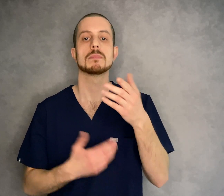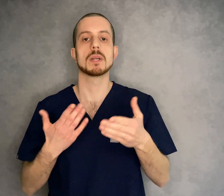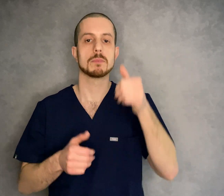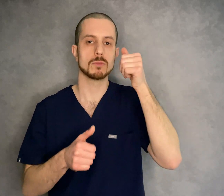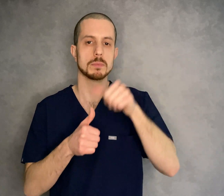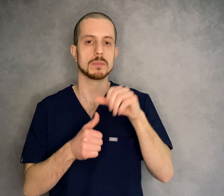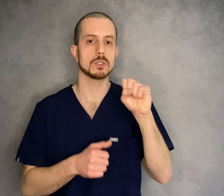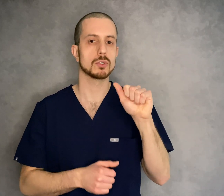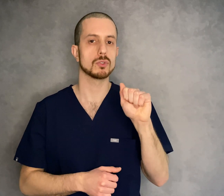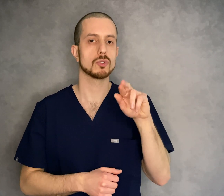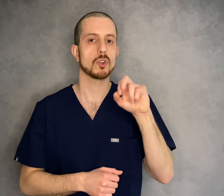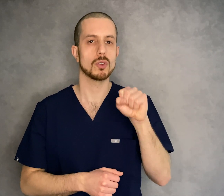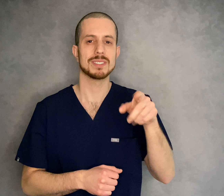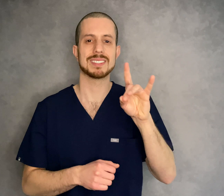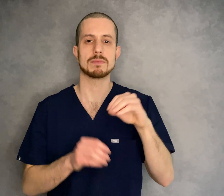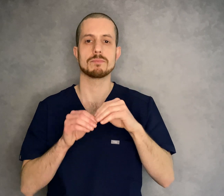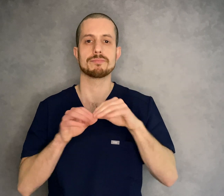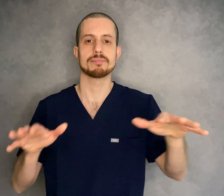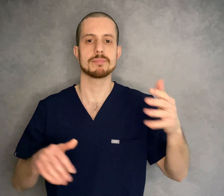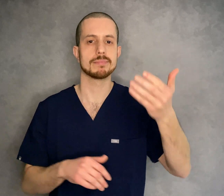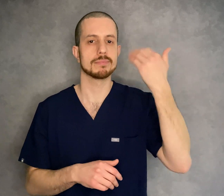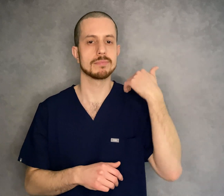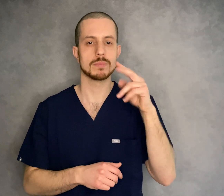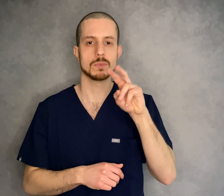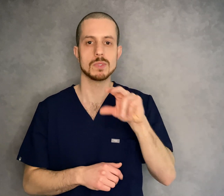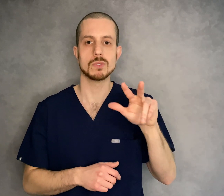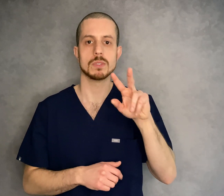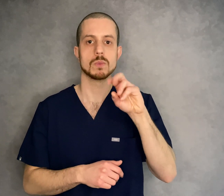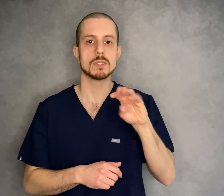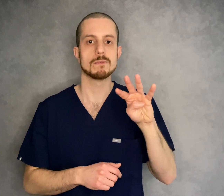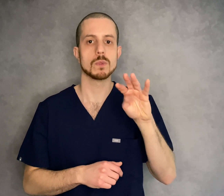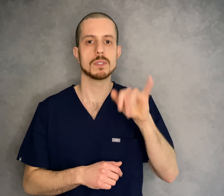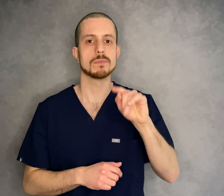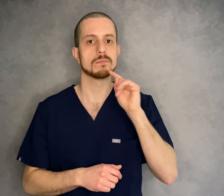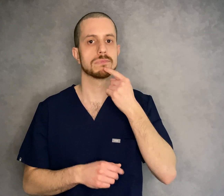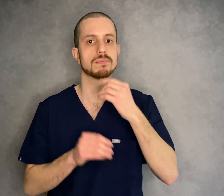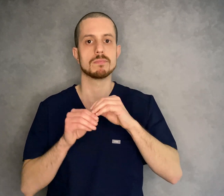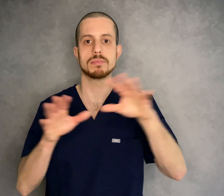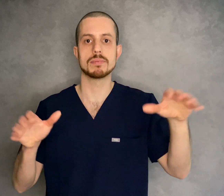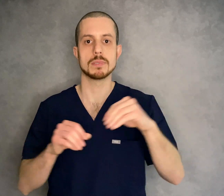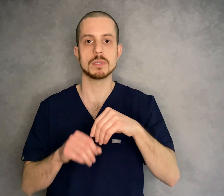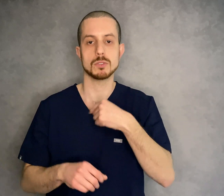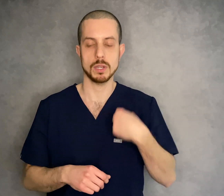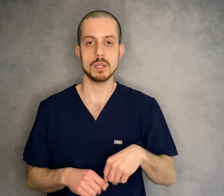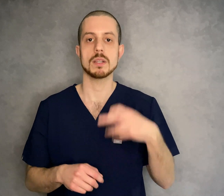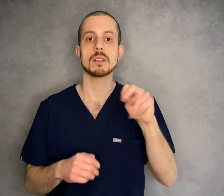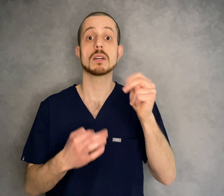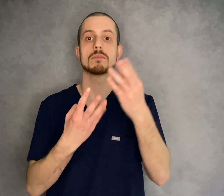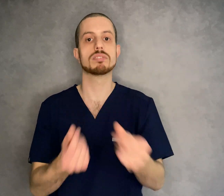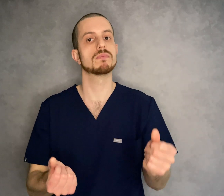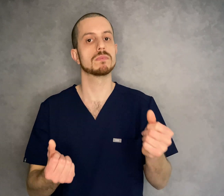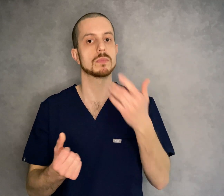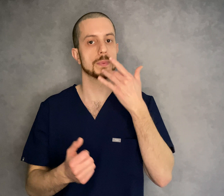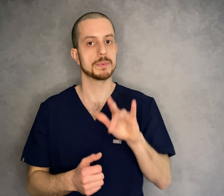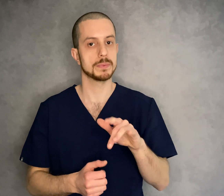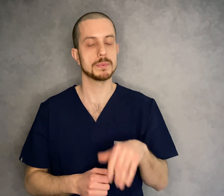You may remember SARS, there was a serious outbreak back in 2003-2004 in China that fortunately went away.